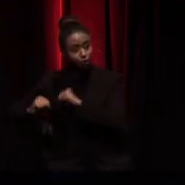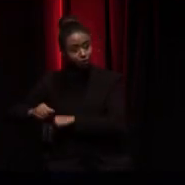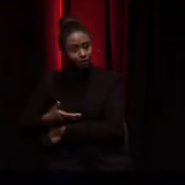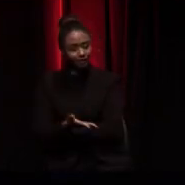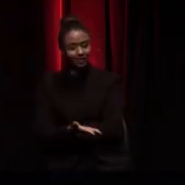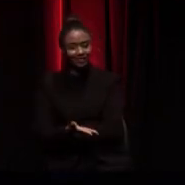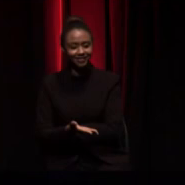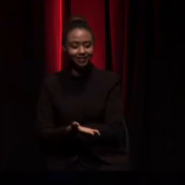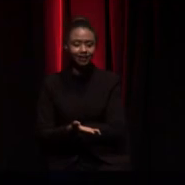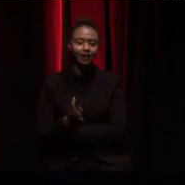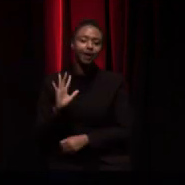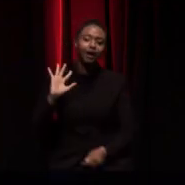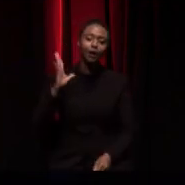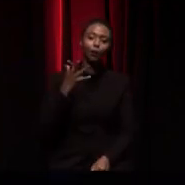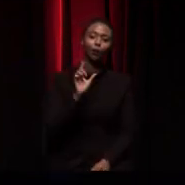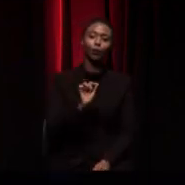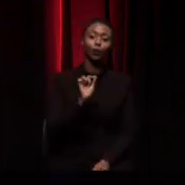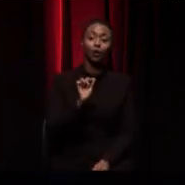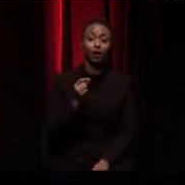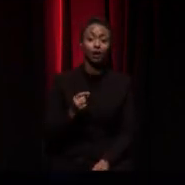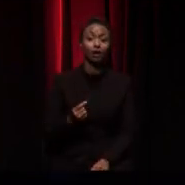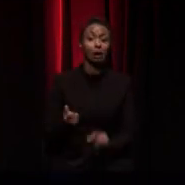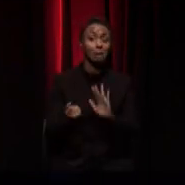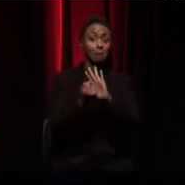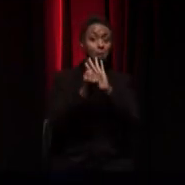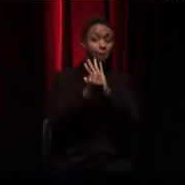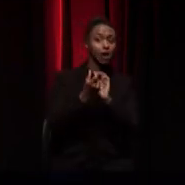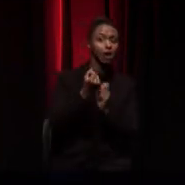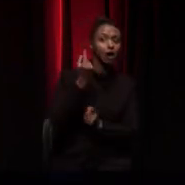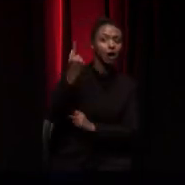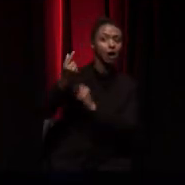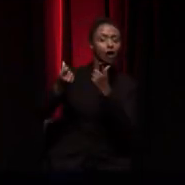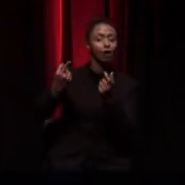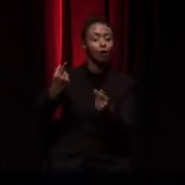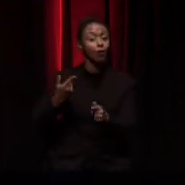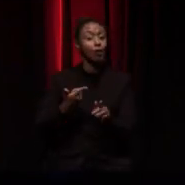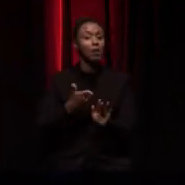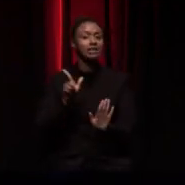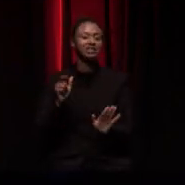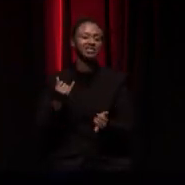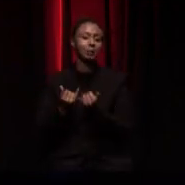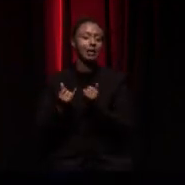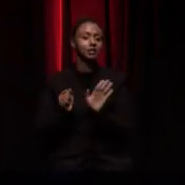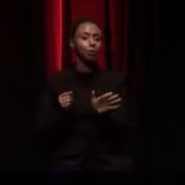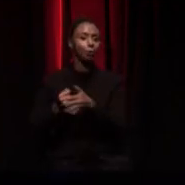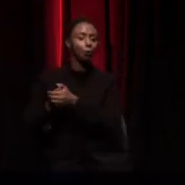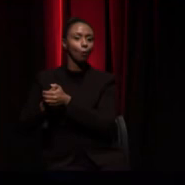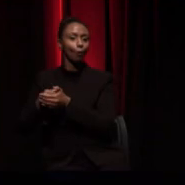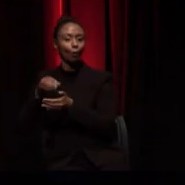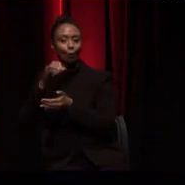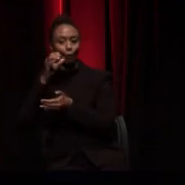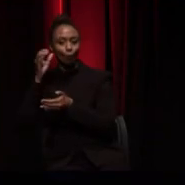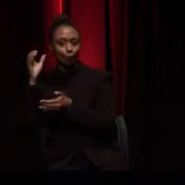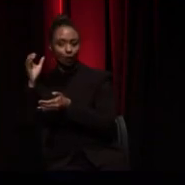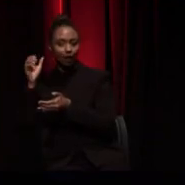What happens is that some brands that had remained anonymous are realizing that